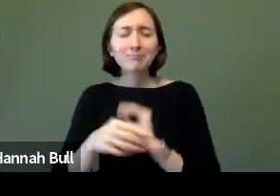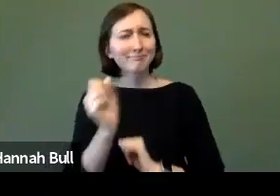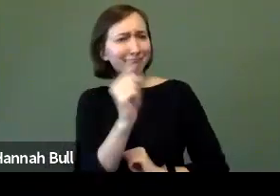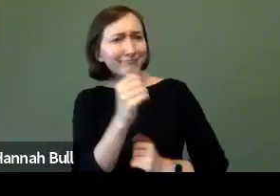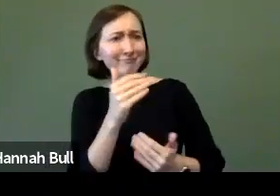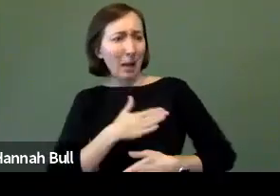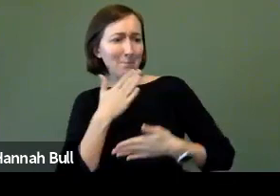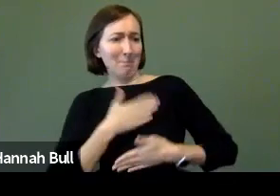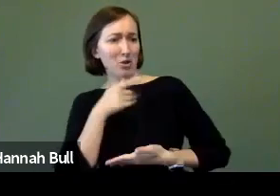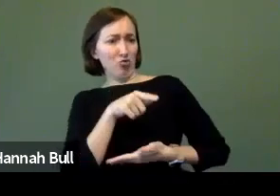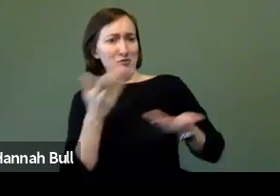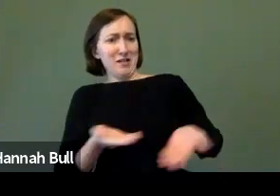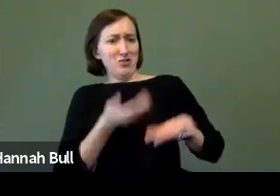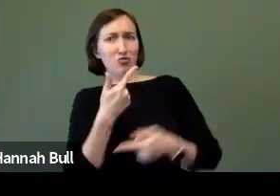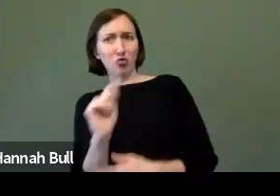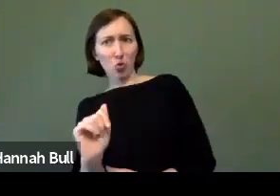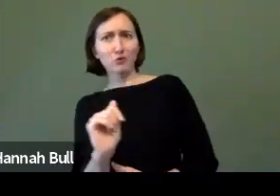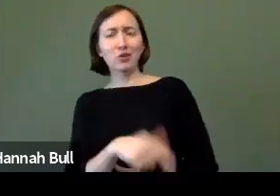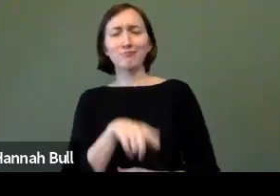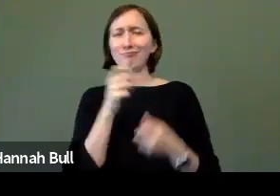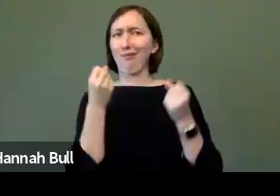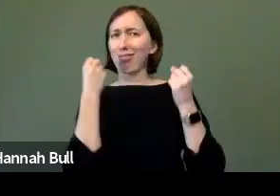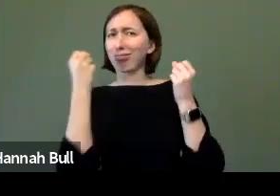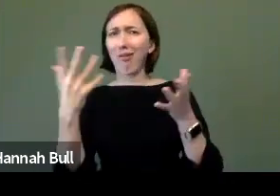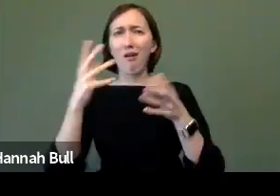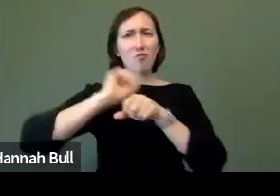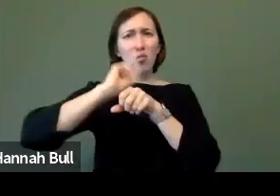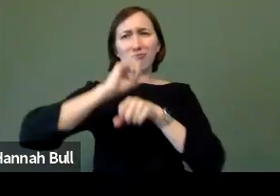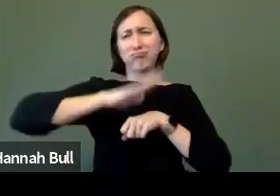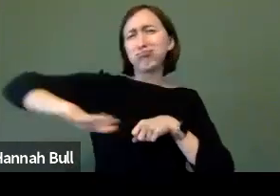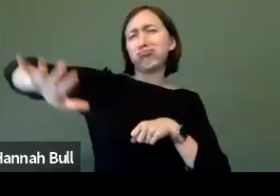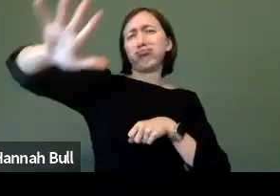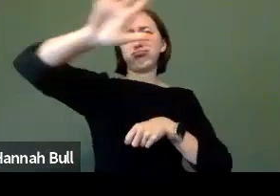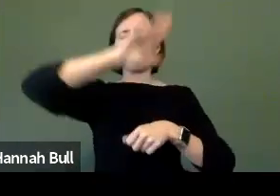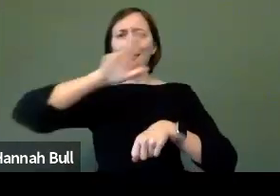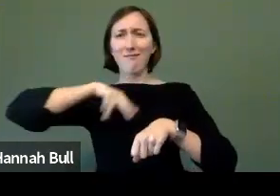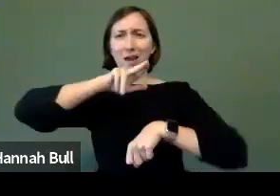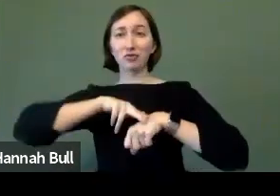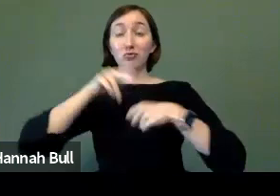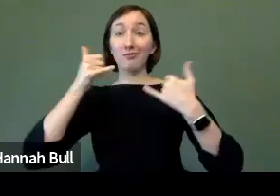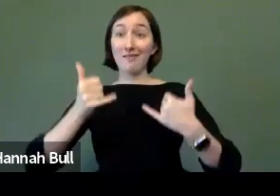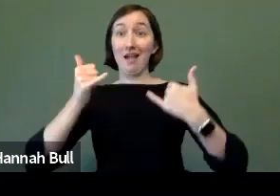I know you have done all kinds of work on a national level and I'm thrilled you're back in Atlanta.